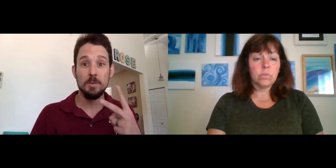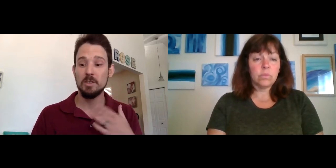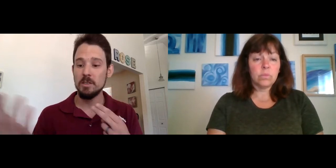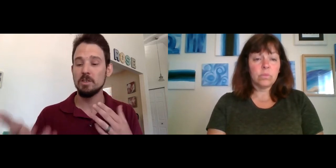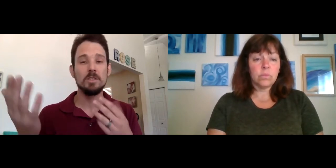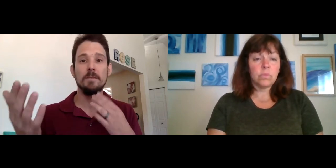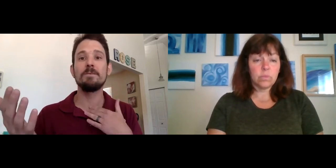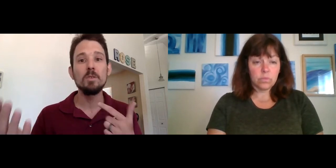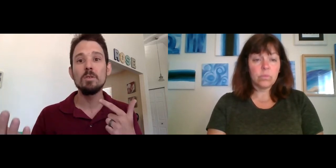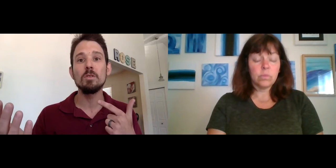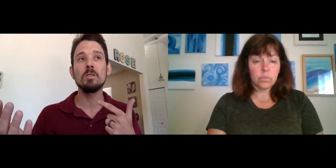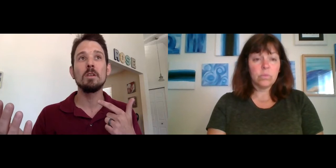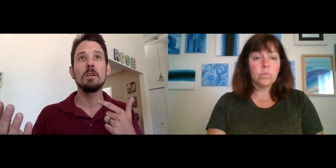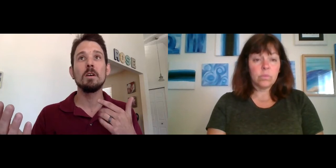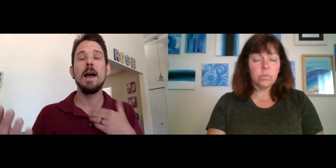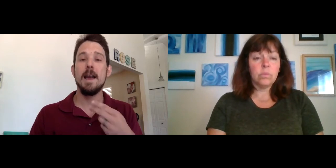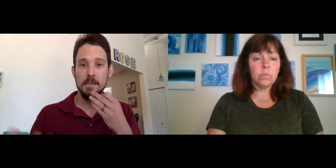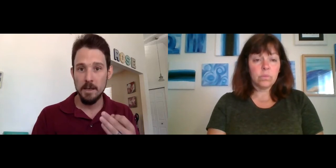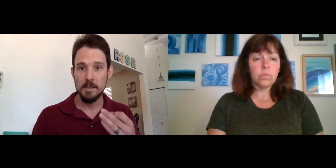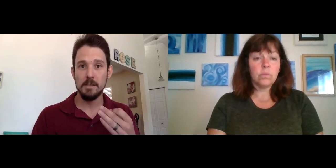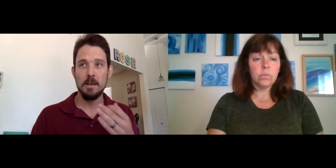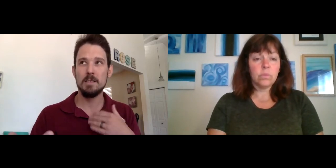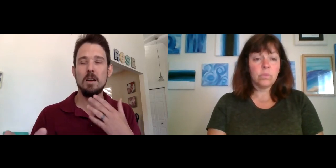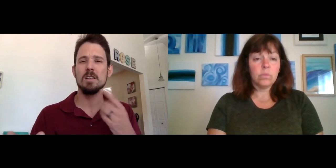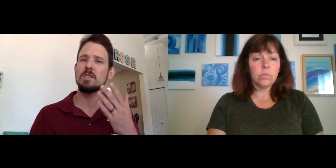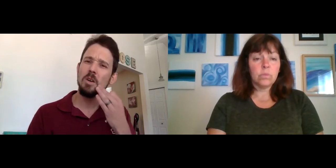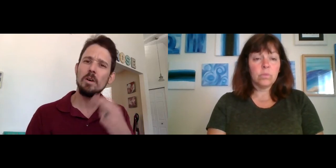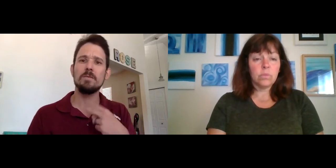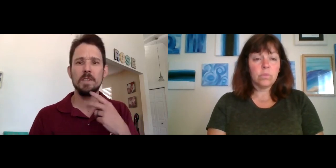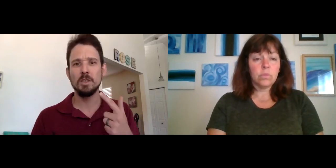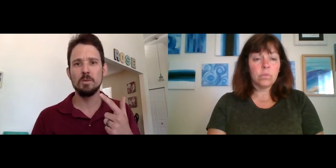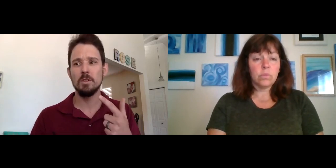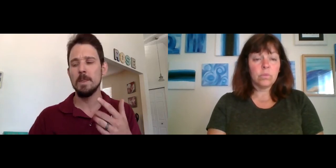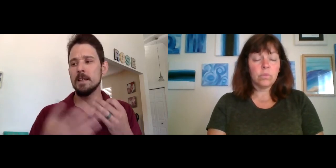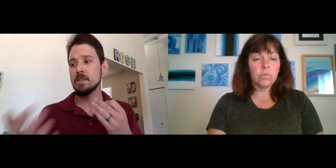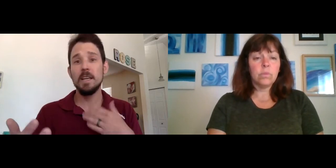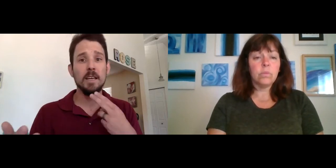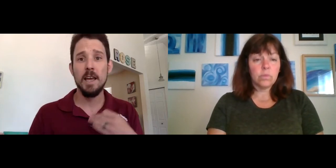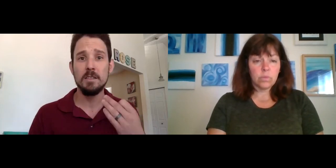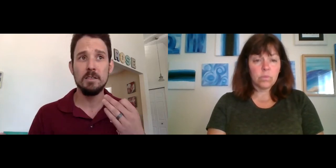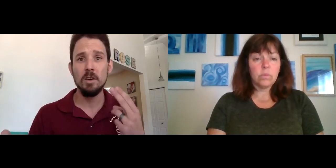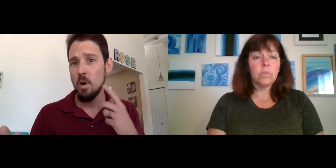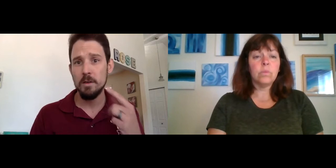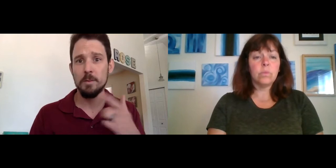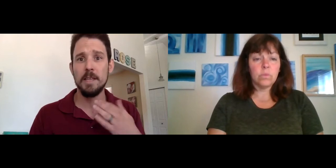It's just full access, it's auditory visual. In case the cochlear implant